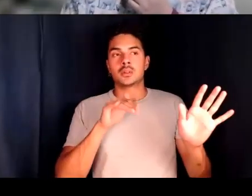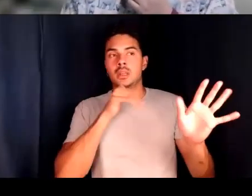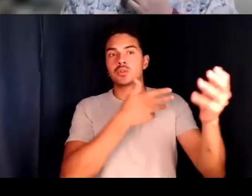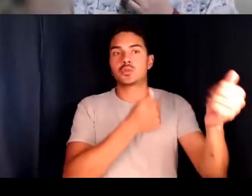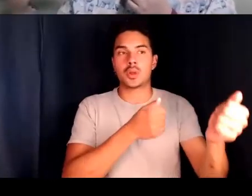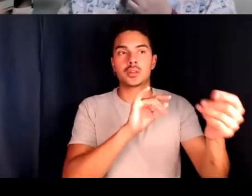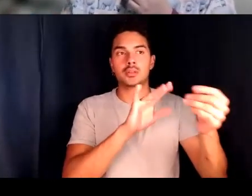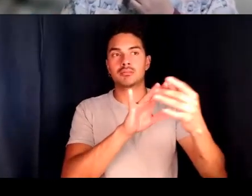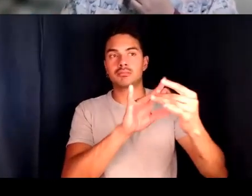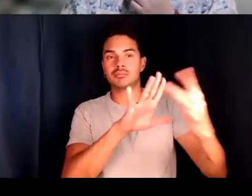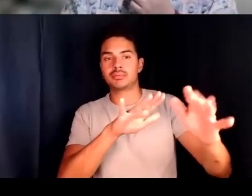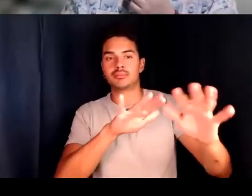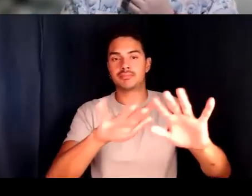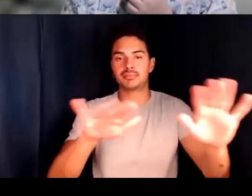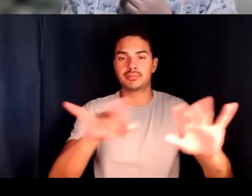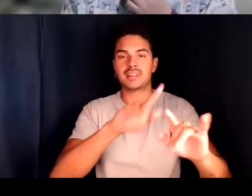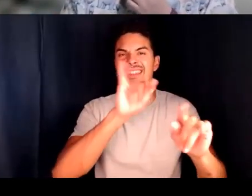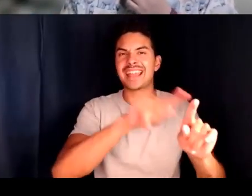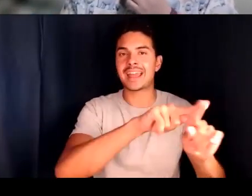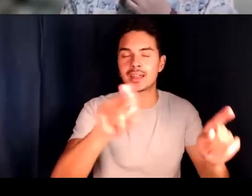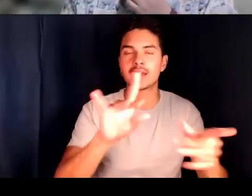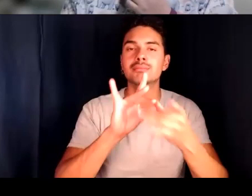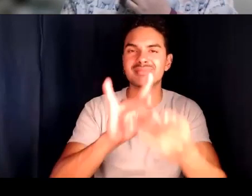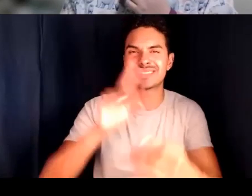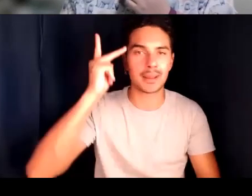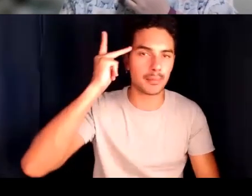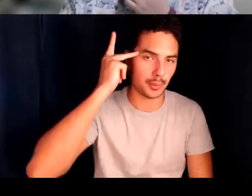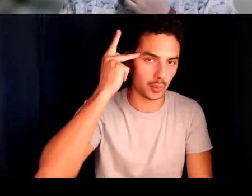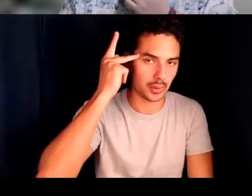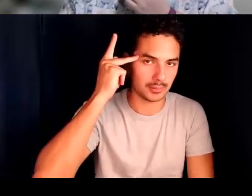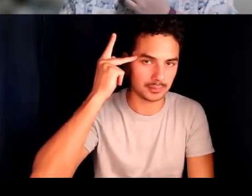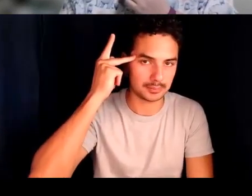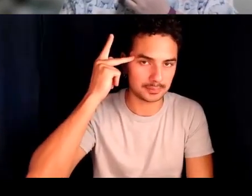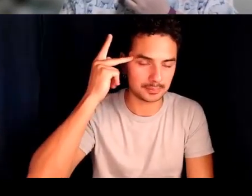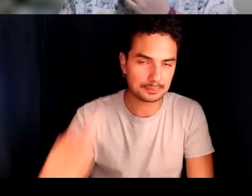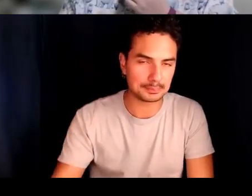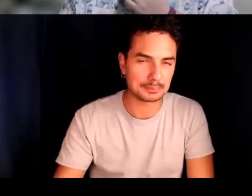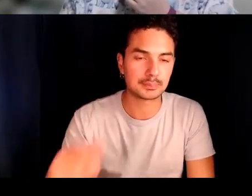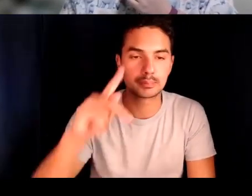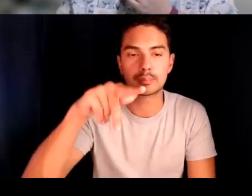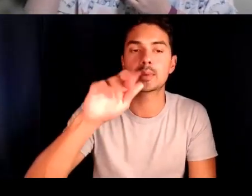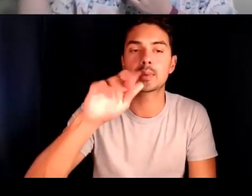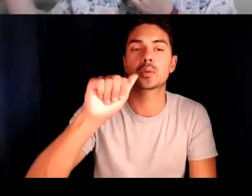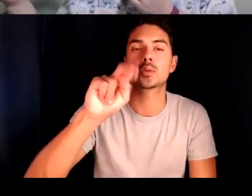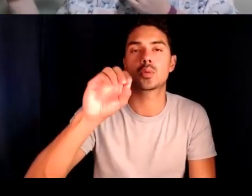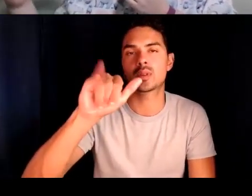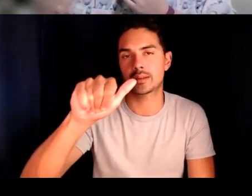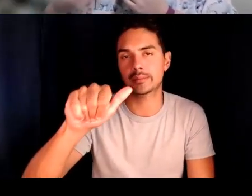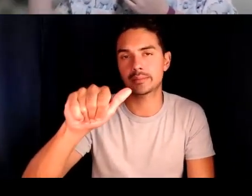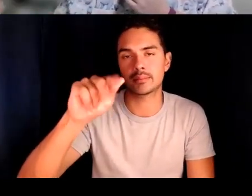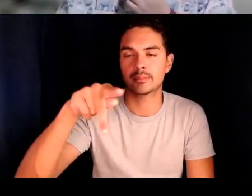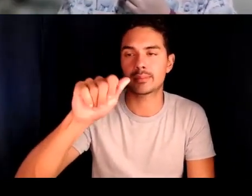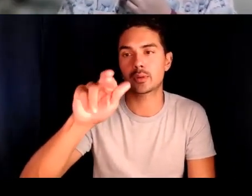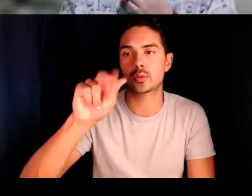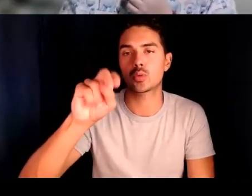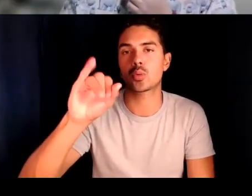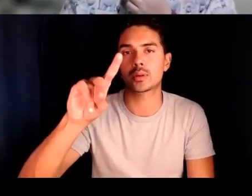you know, what we might label paranoid. So really, you know, feeling of intense distrust for folks.